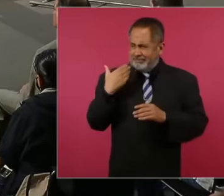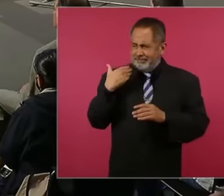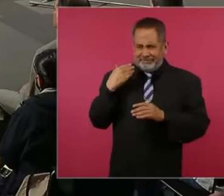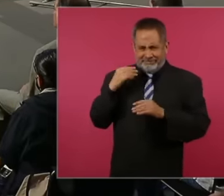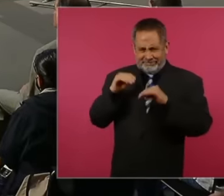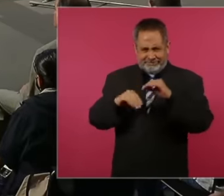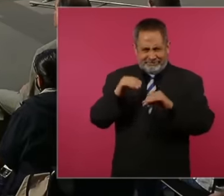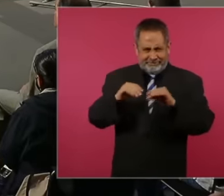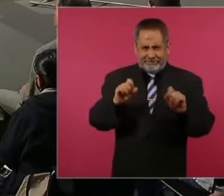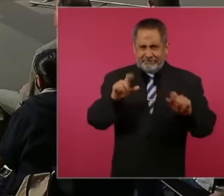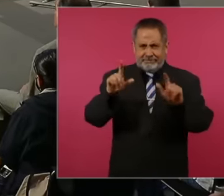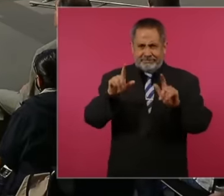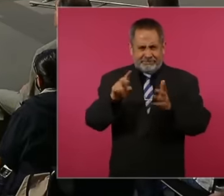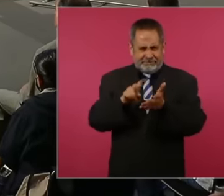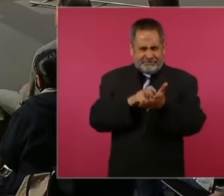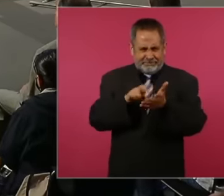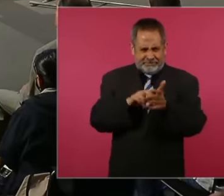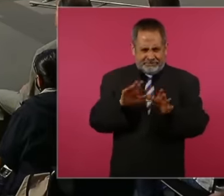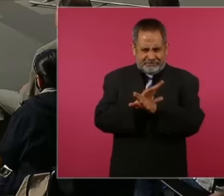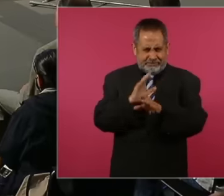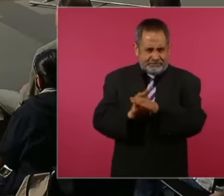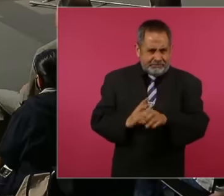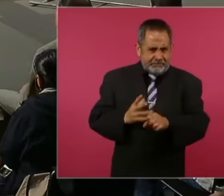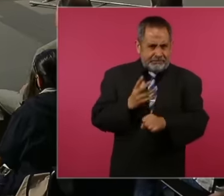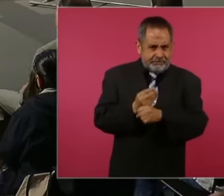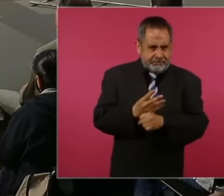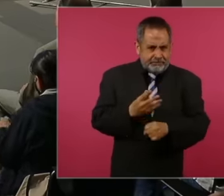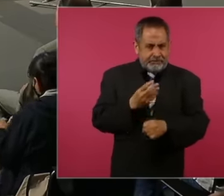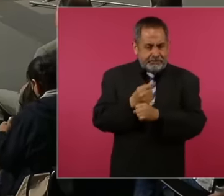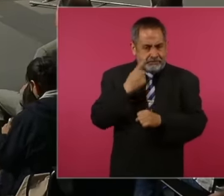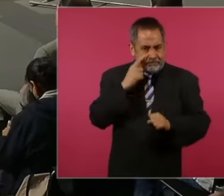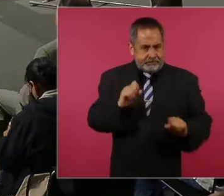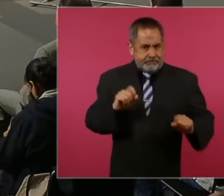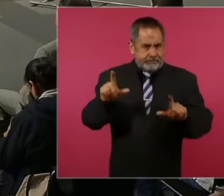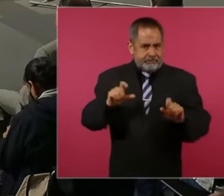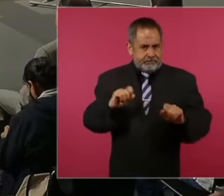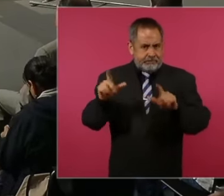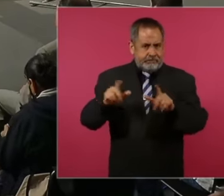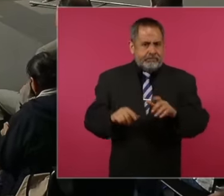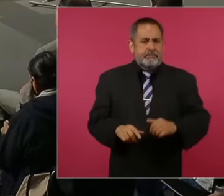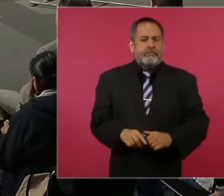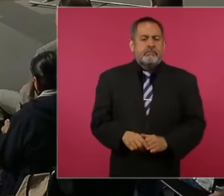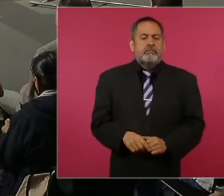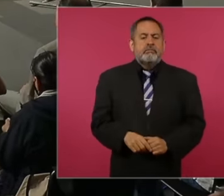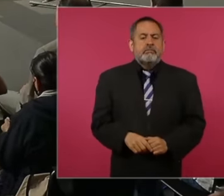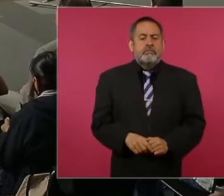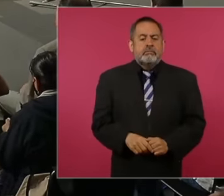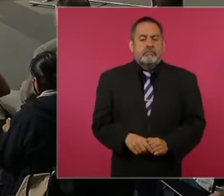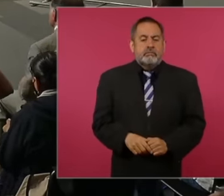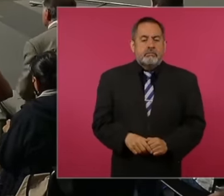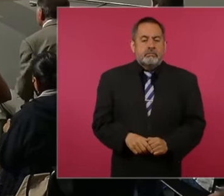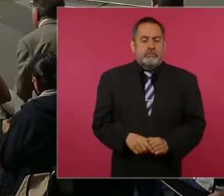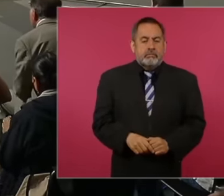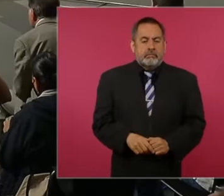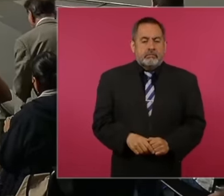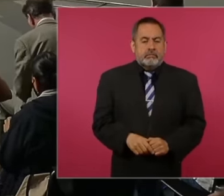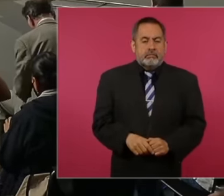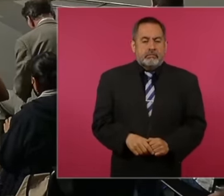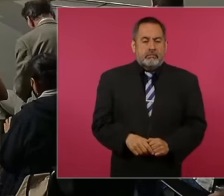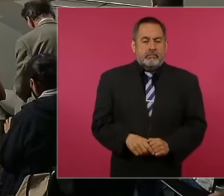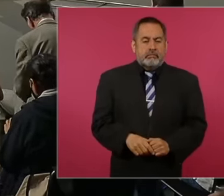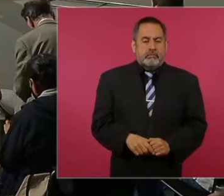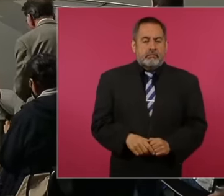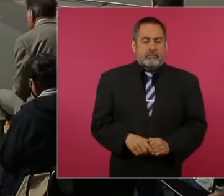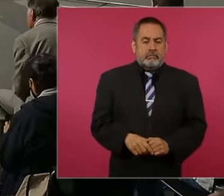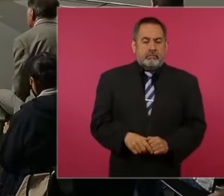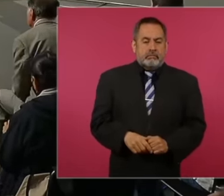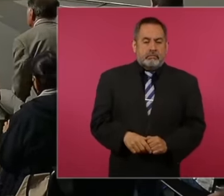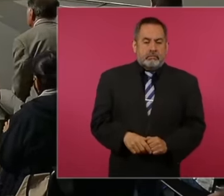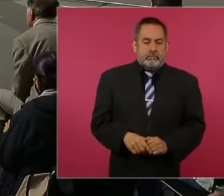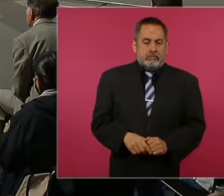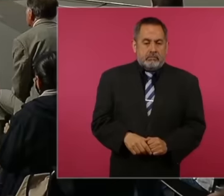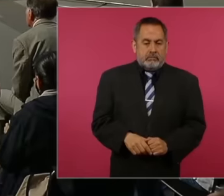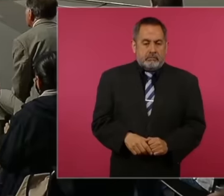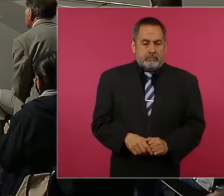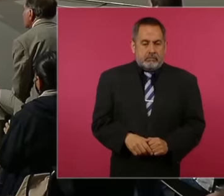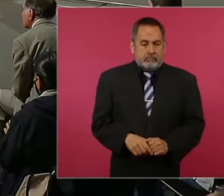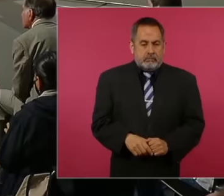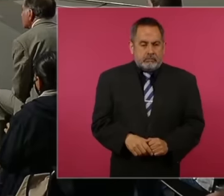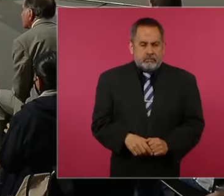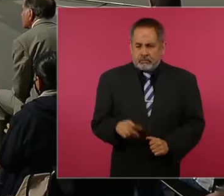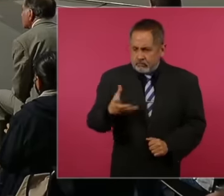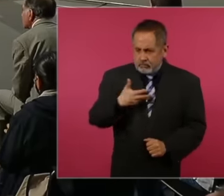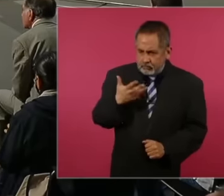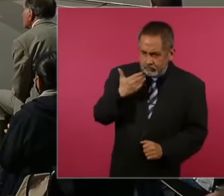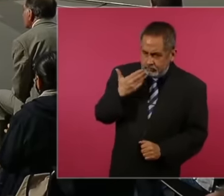graphs that we show forward forward forward no they don't have them out there those that Ah Perfect Well